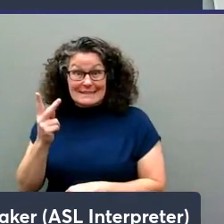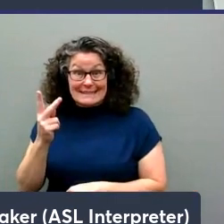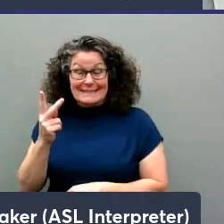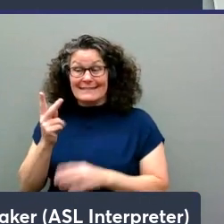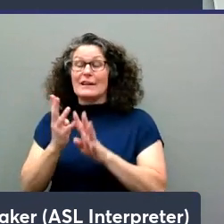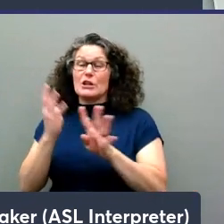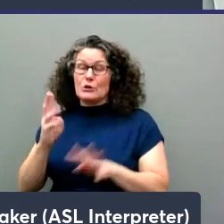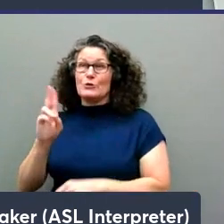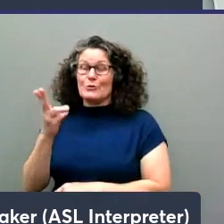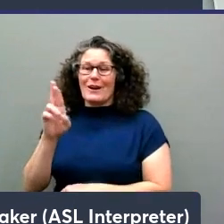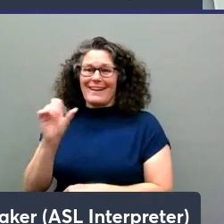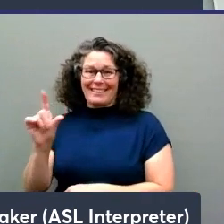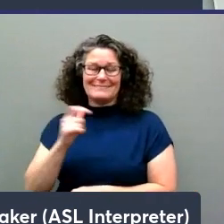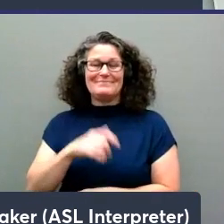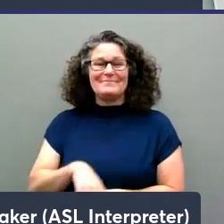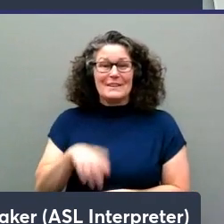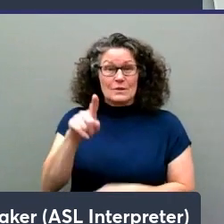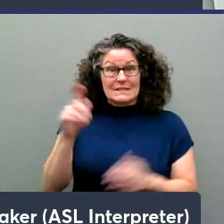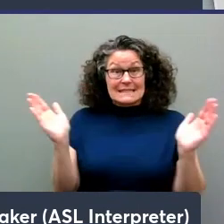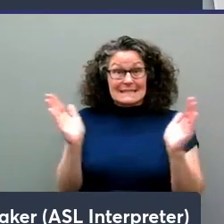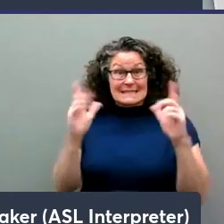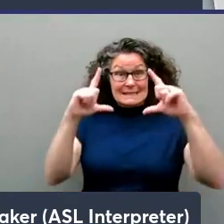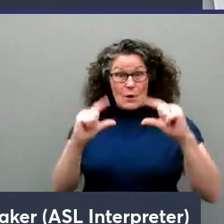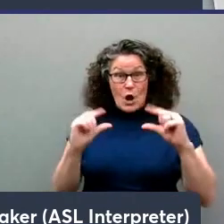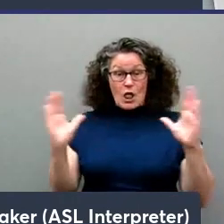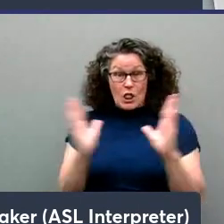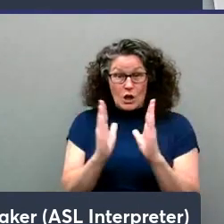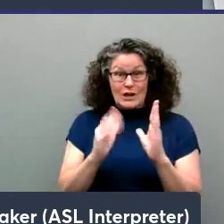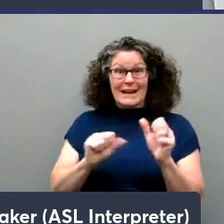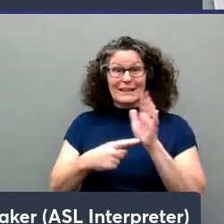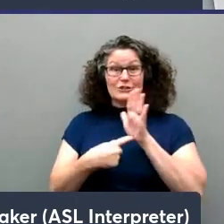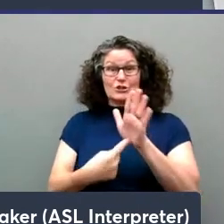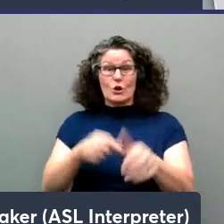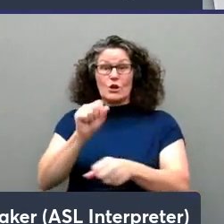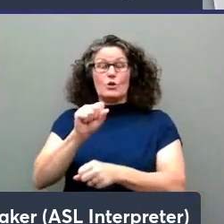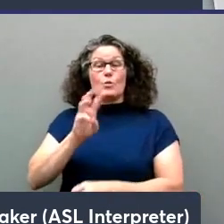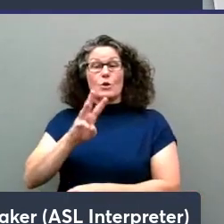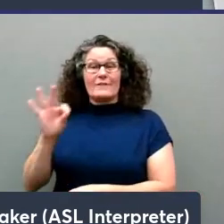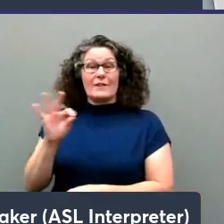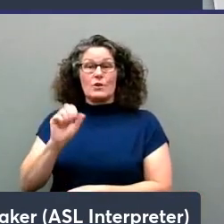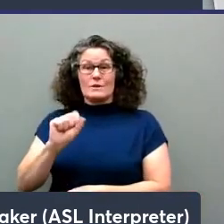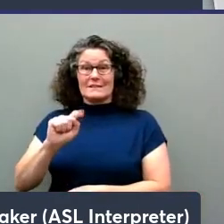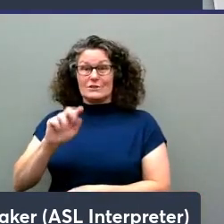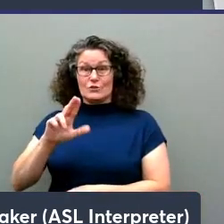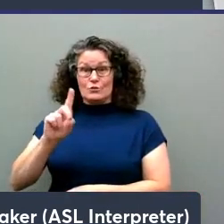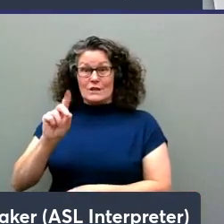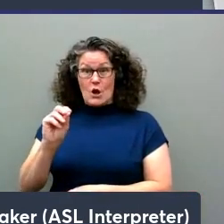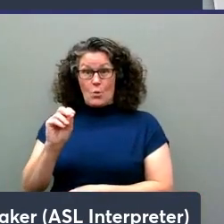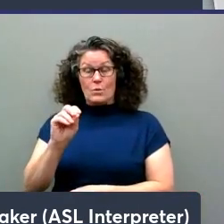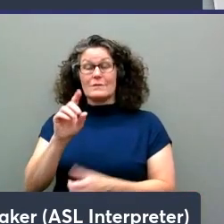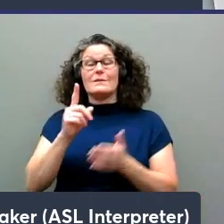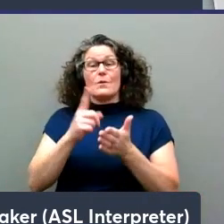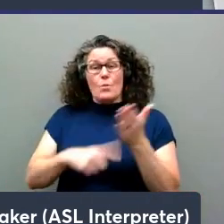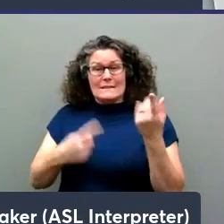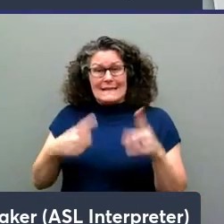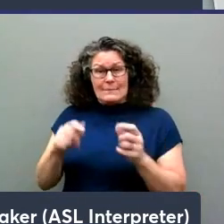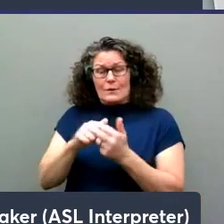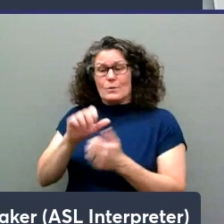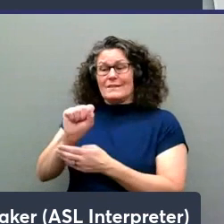I'm gonna go smaller again, so I can show you the Workflow Studio. And what's happening here is